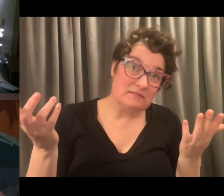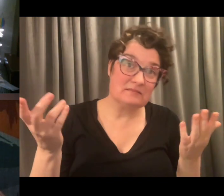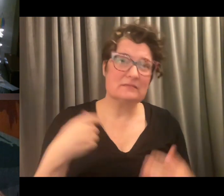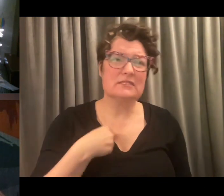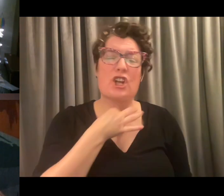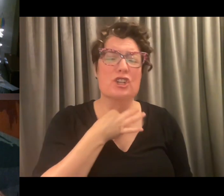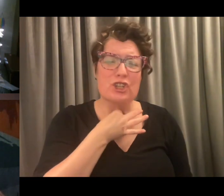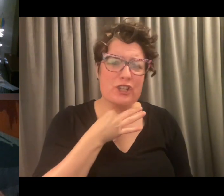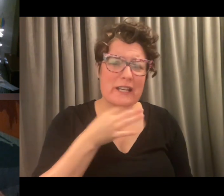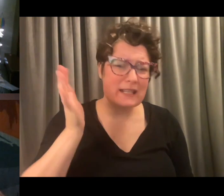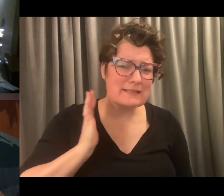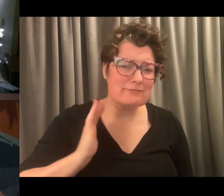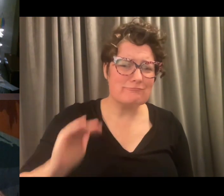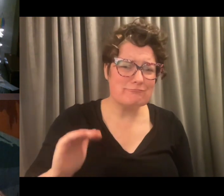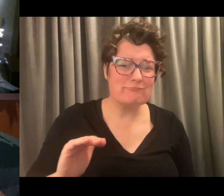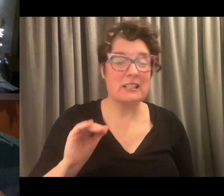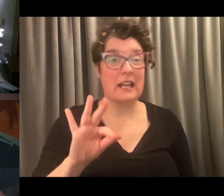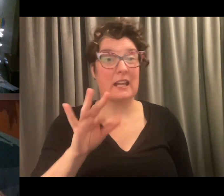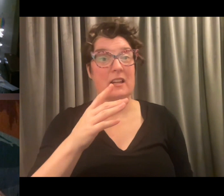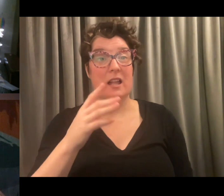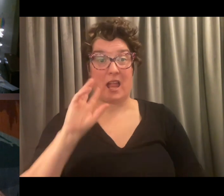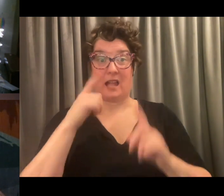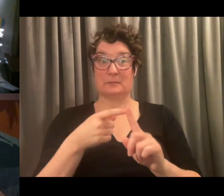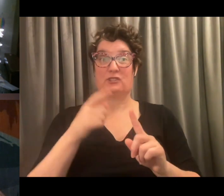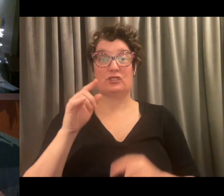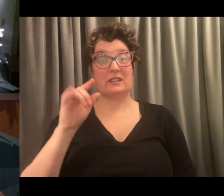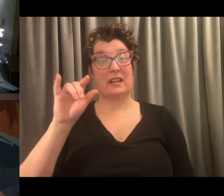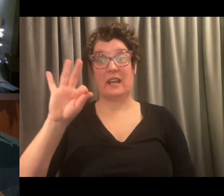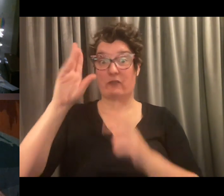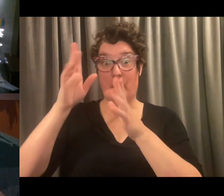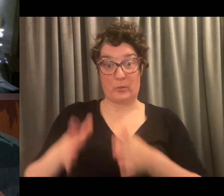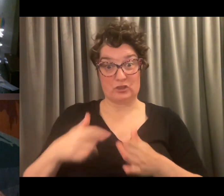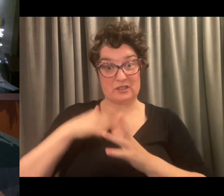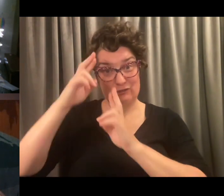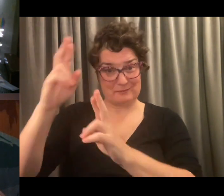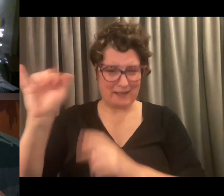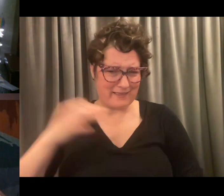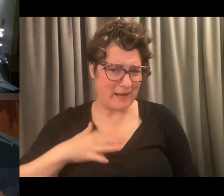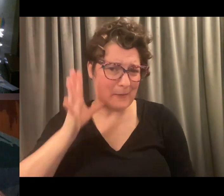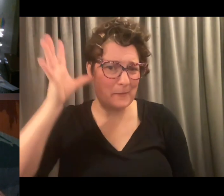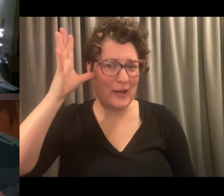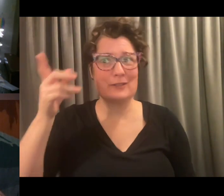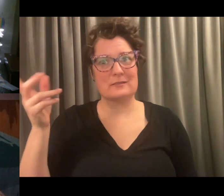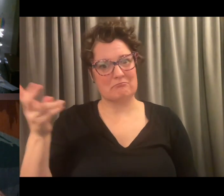me, especially somebody I respected, like I, I did my parents, like, they told me like, this is very important. This is like, has a lot of meaning to us.